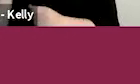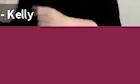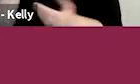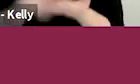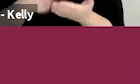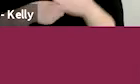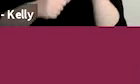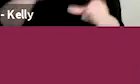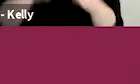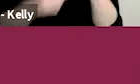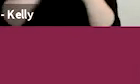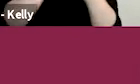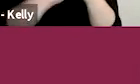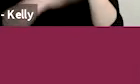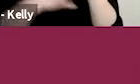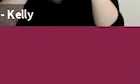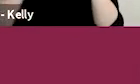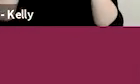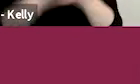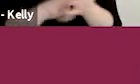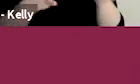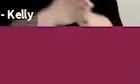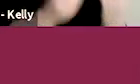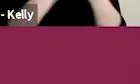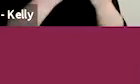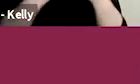they like to know how to do things and they don't want it to be changed and so we need